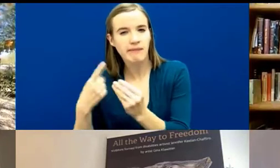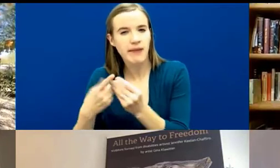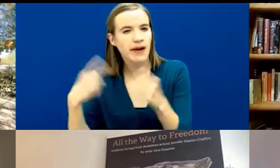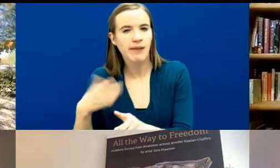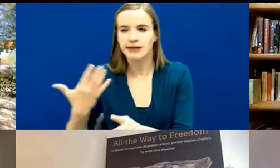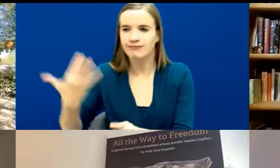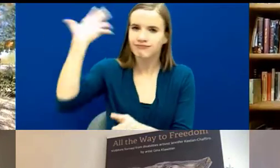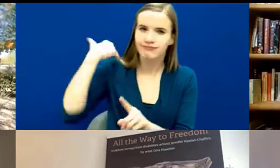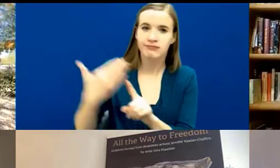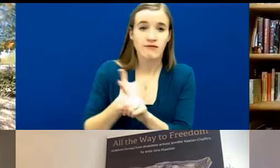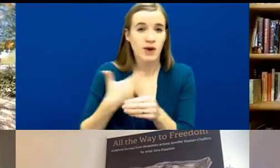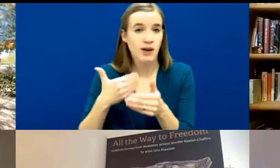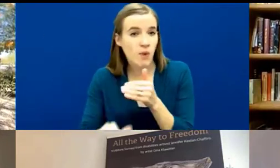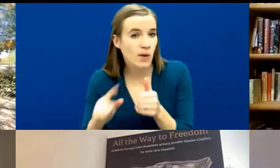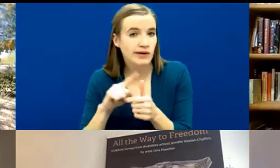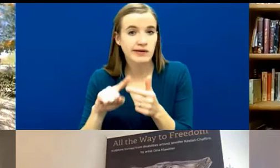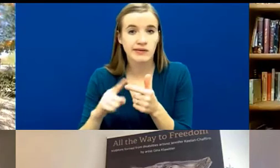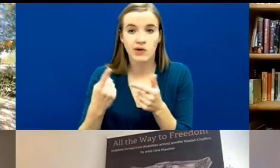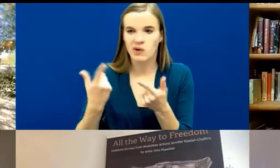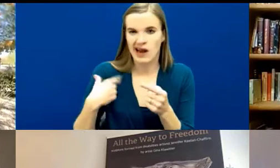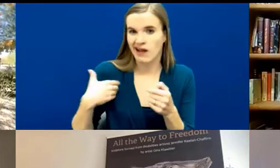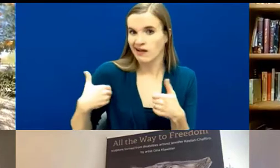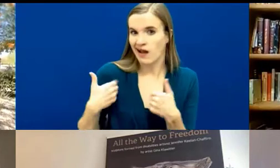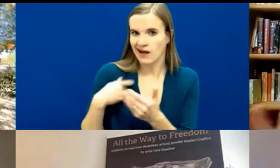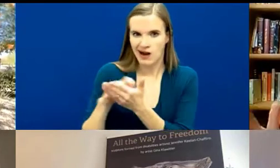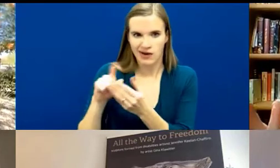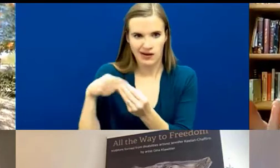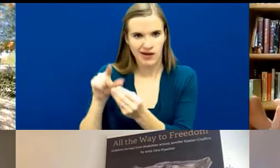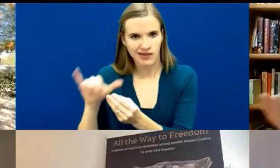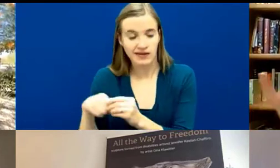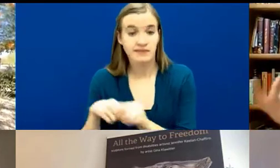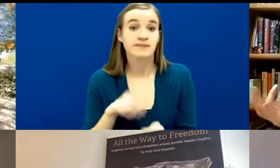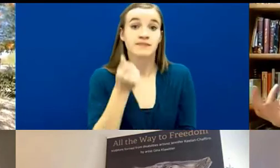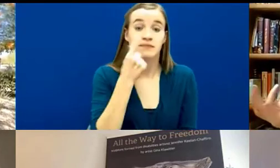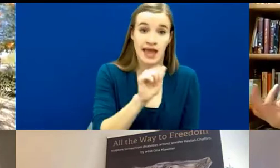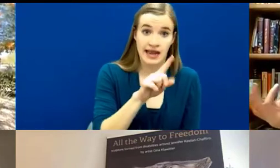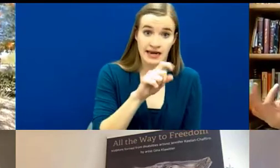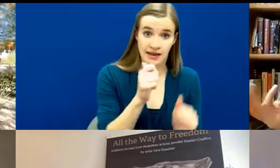Americans with Disabilities Act passed, and I watched it transform the world